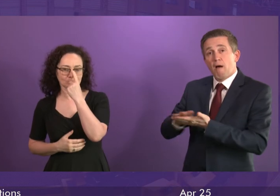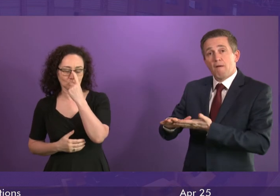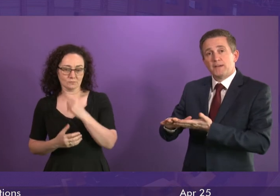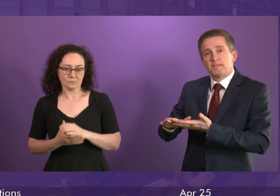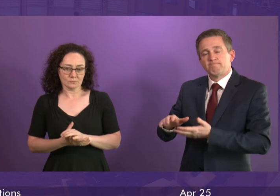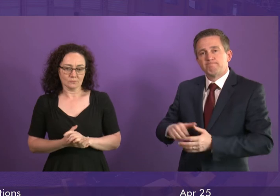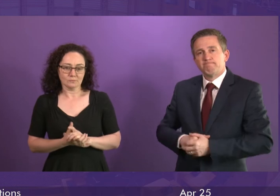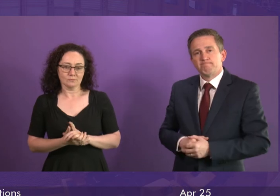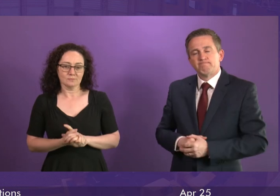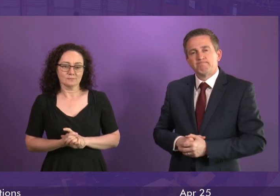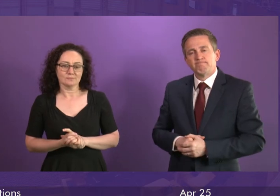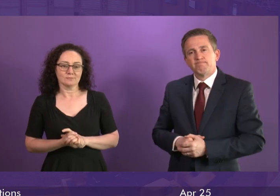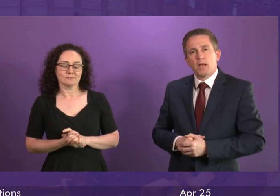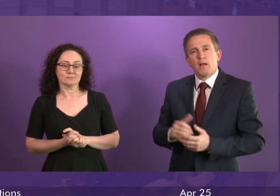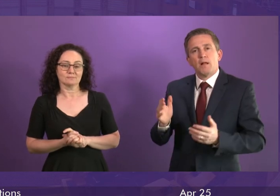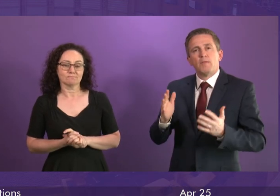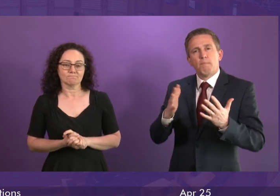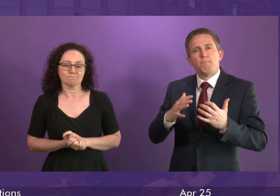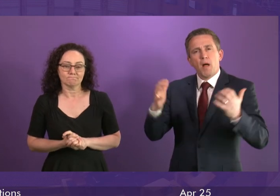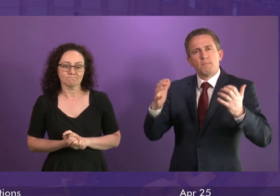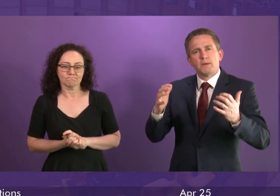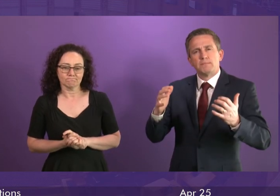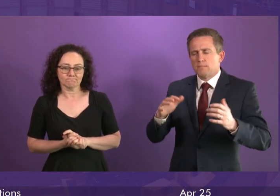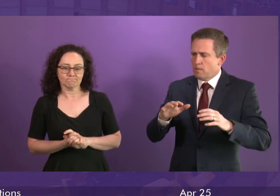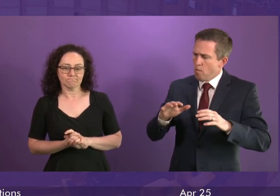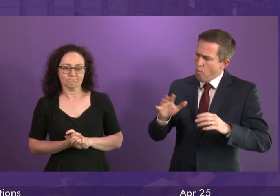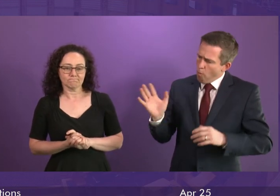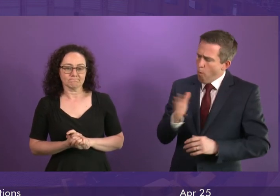I am quite sure that the entire chamber will agree with the First Minister’s last remarks.